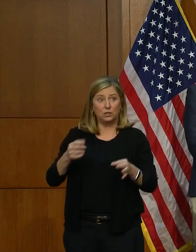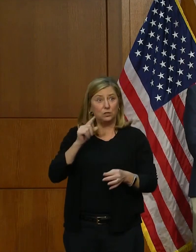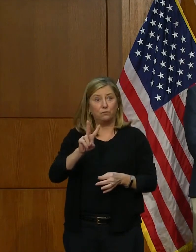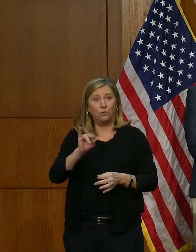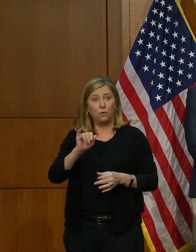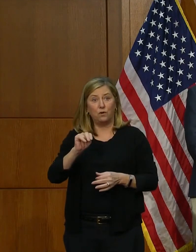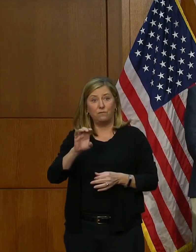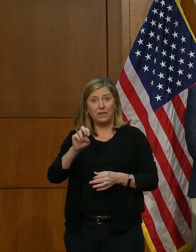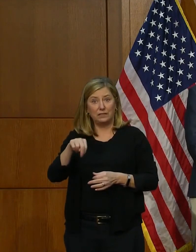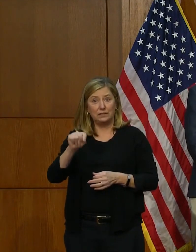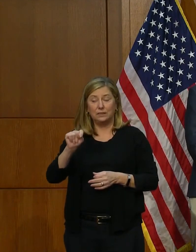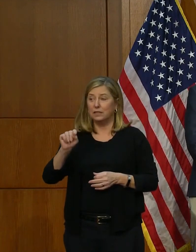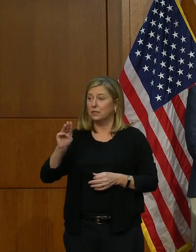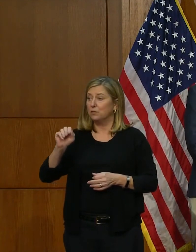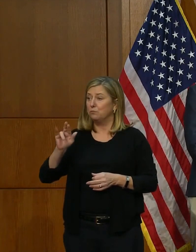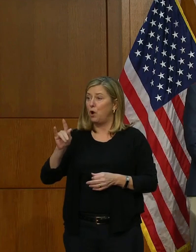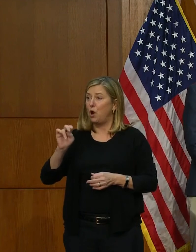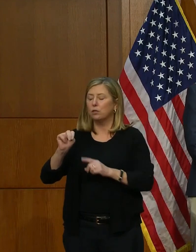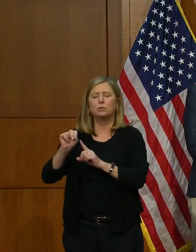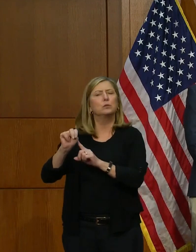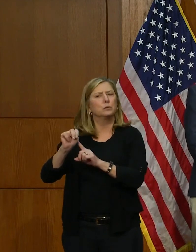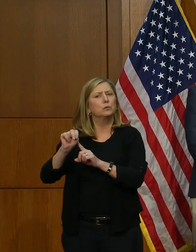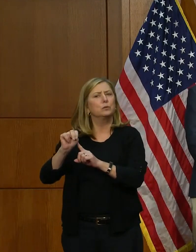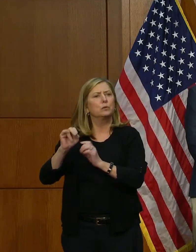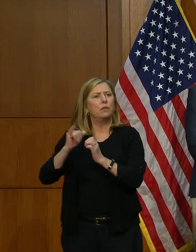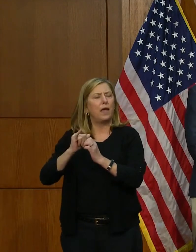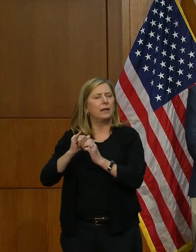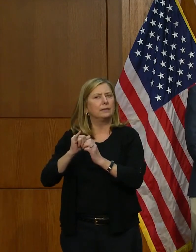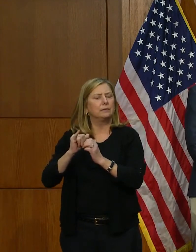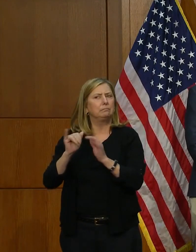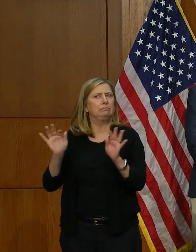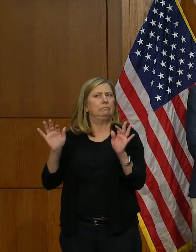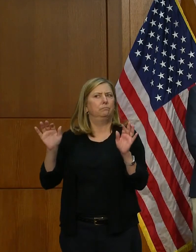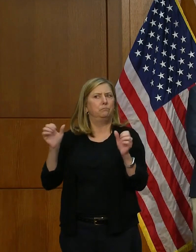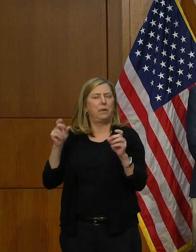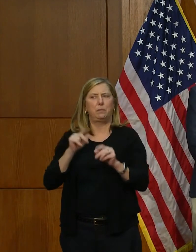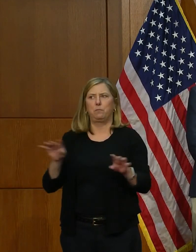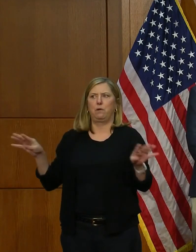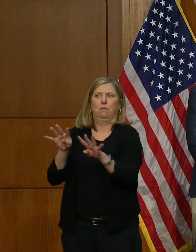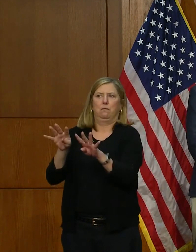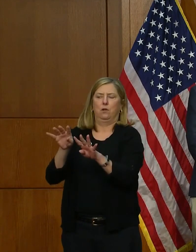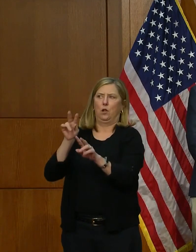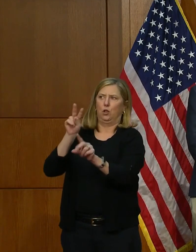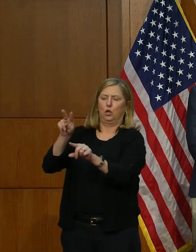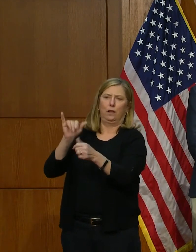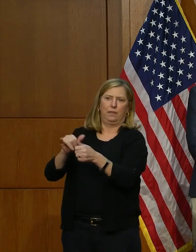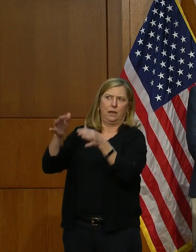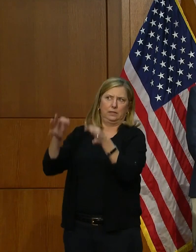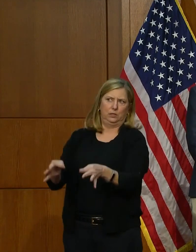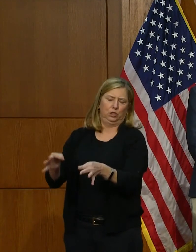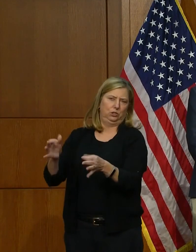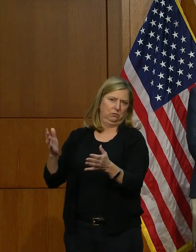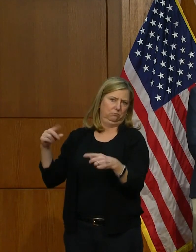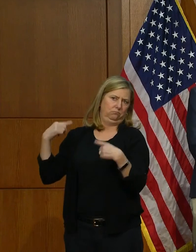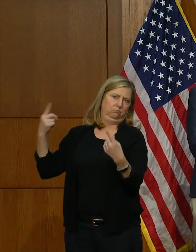TOPIC OF THE PAROLE DECISION OF INSTANT. MARTIN IS ONE THAT WARRANTS DISCUSSION BECAUSE IT IS ONE OF IF NOT THE MOST HIGH